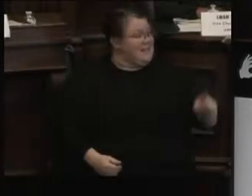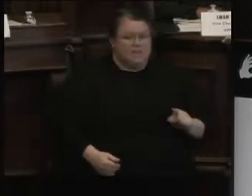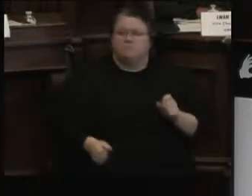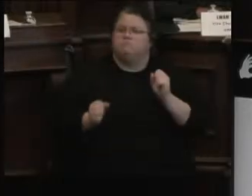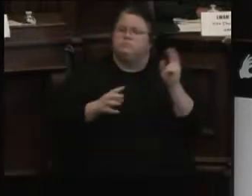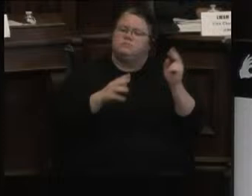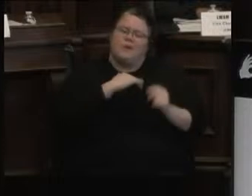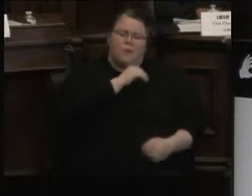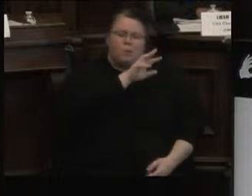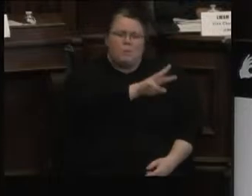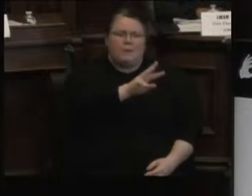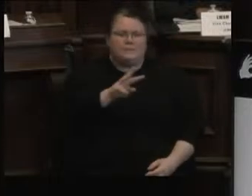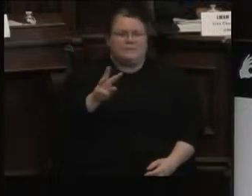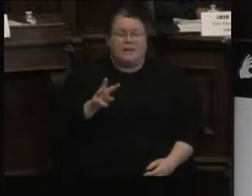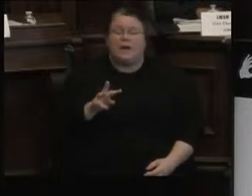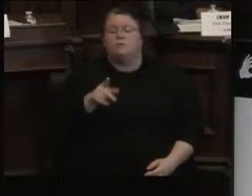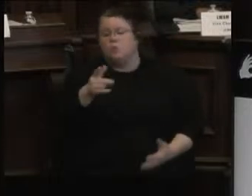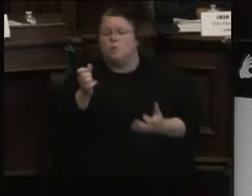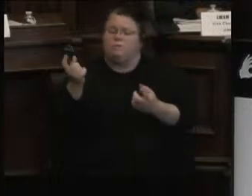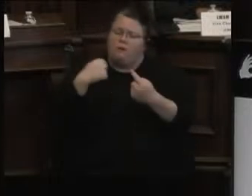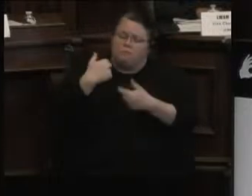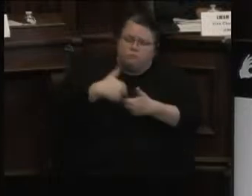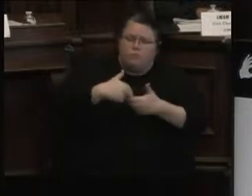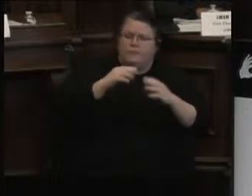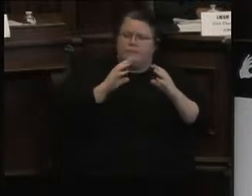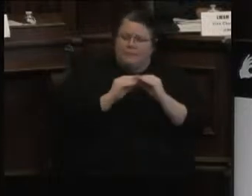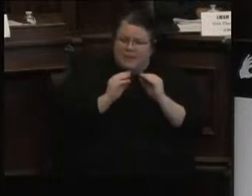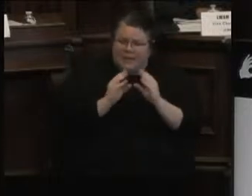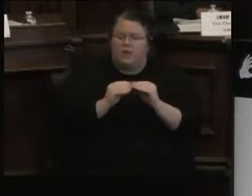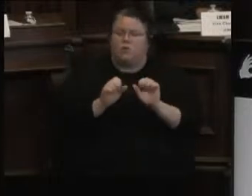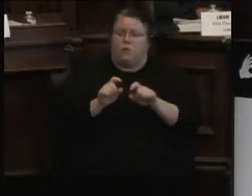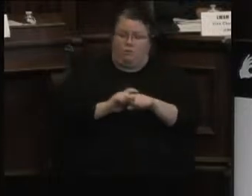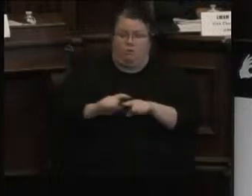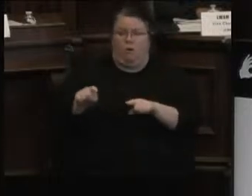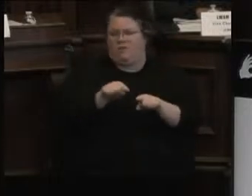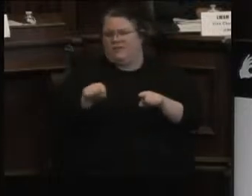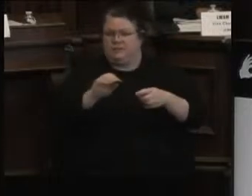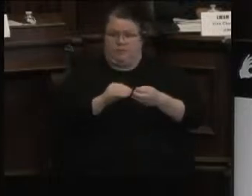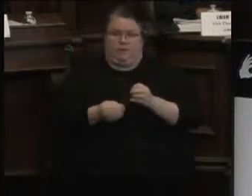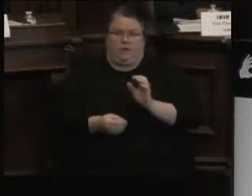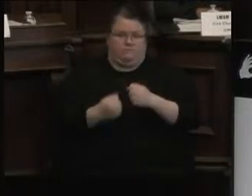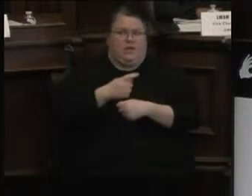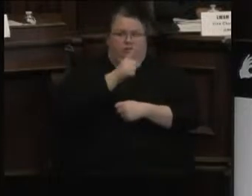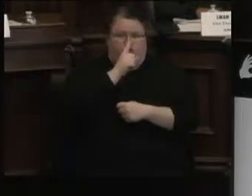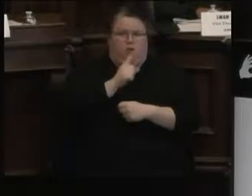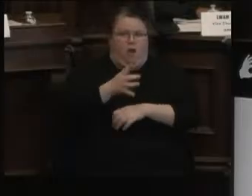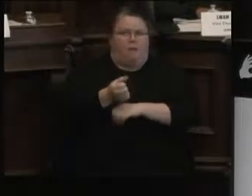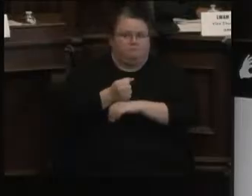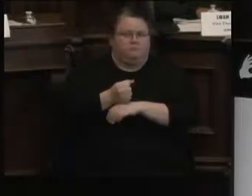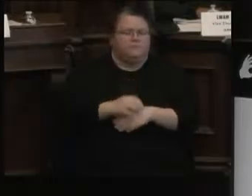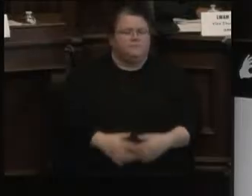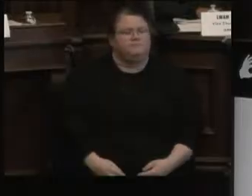technologies that have been set up, we have these also that are put on our website. If you want